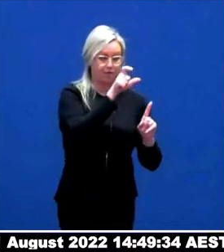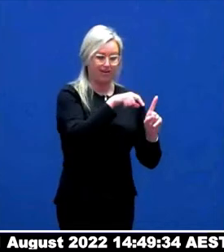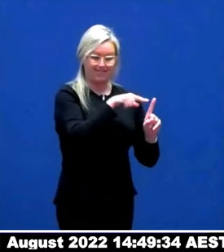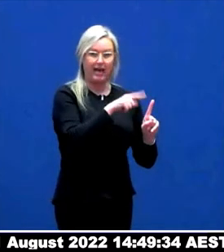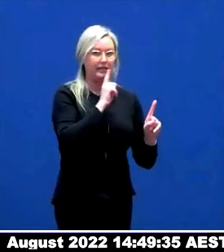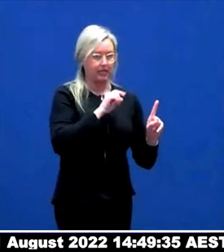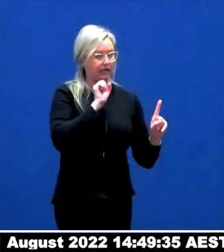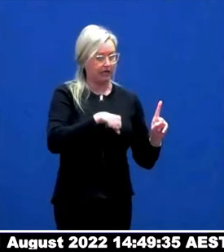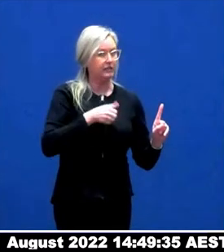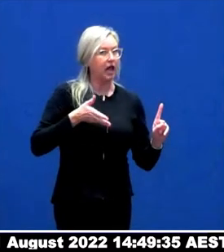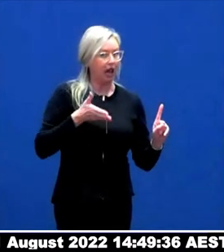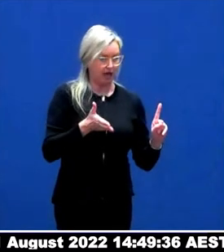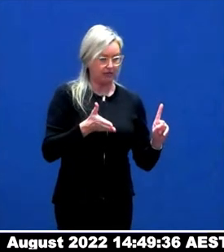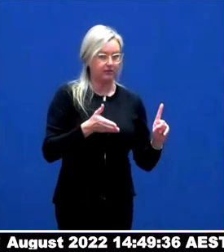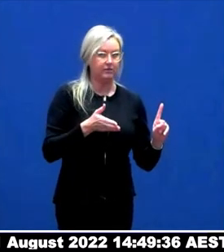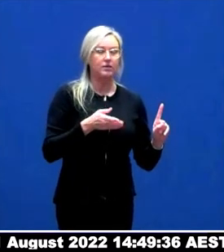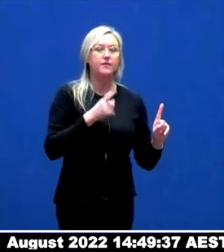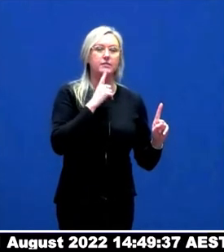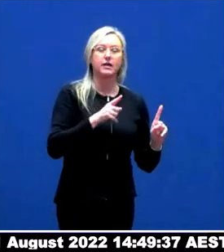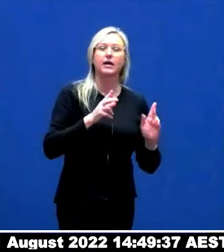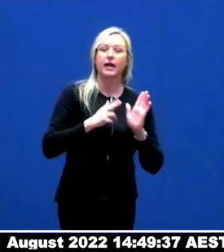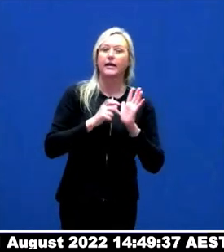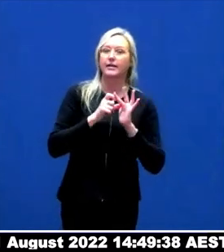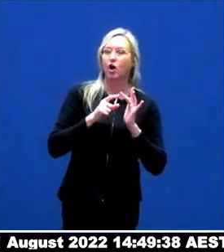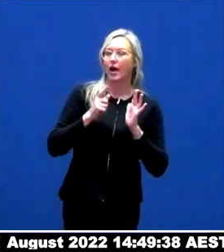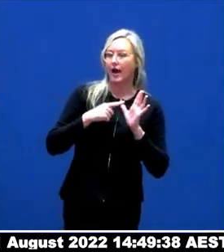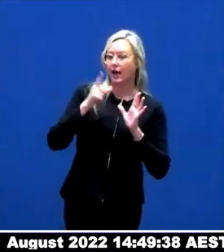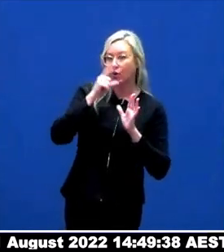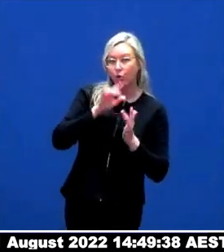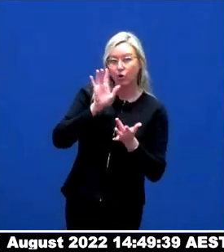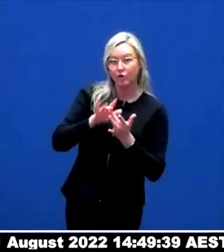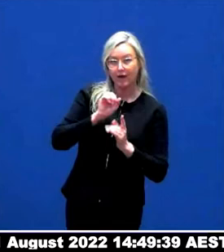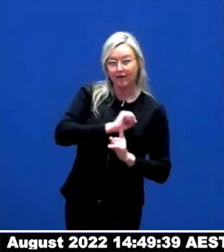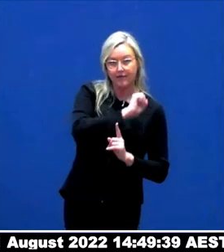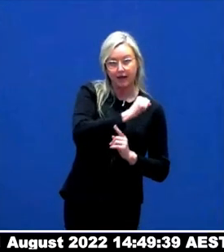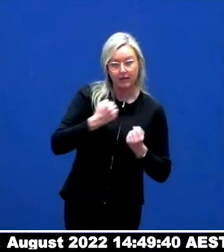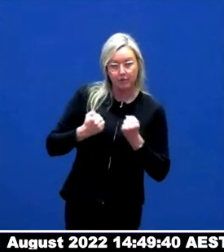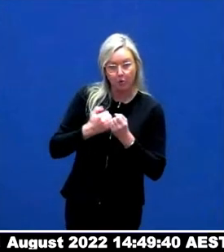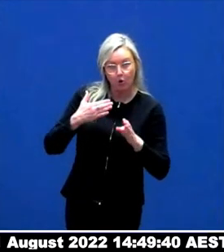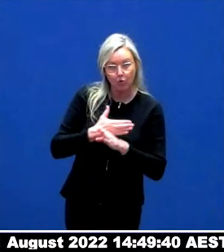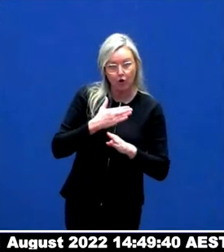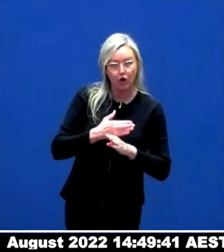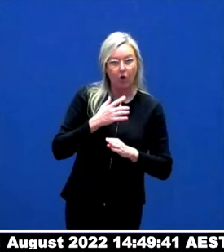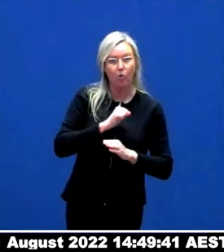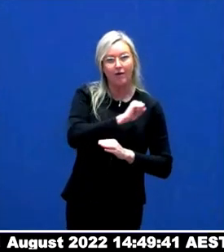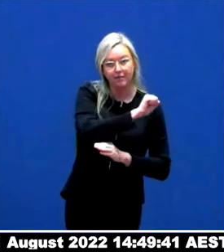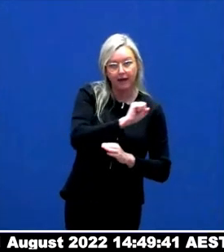"The NDIA can contact their support workers or health professionals to obtain evidence in support of the application."